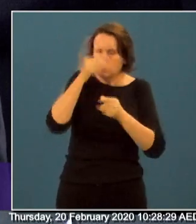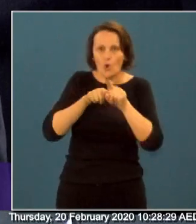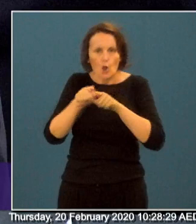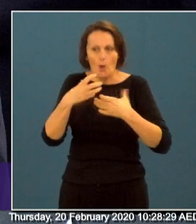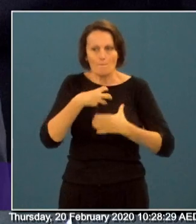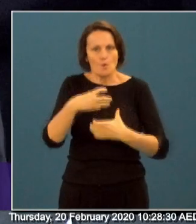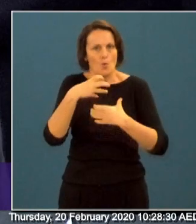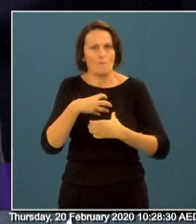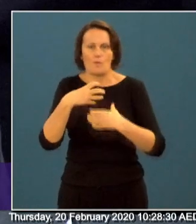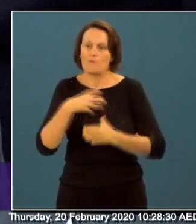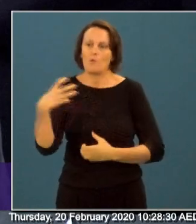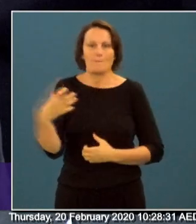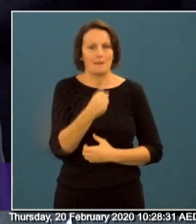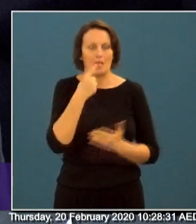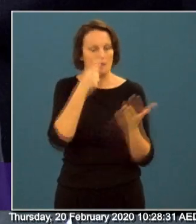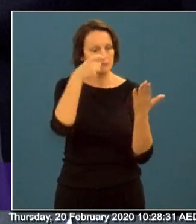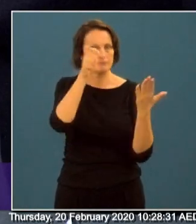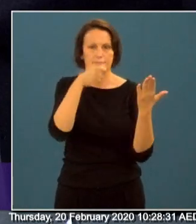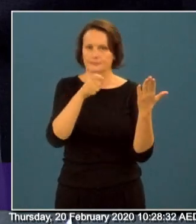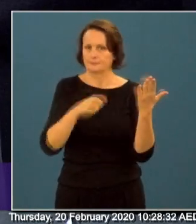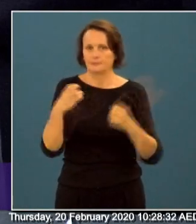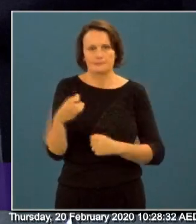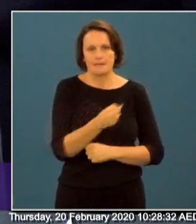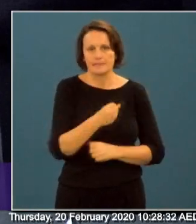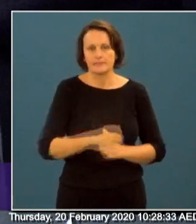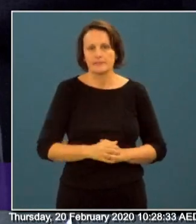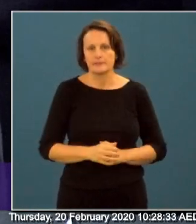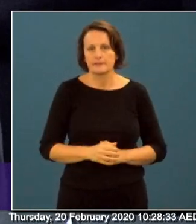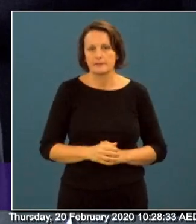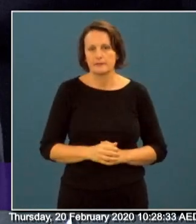becoming big ticket. And so, as I say,